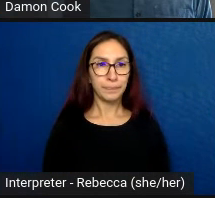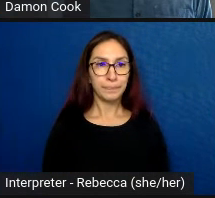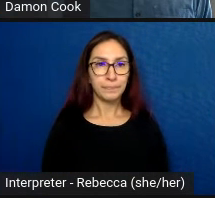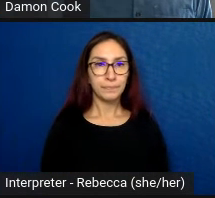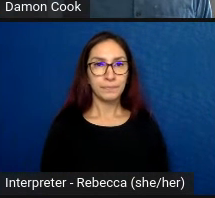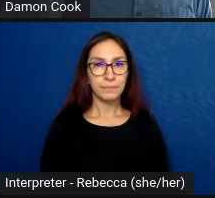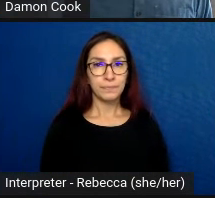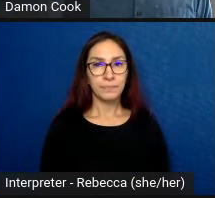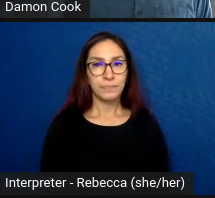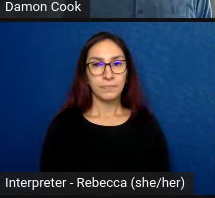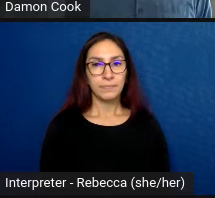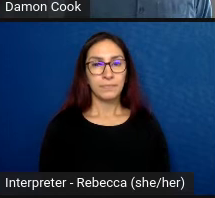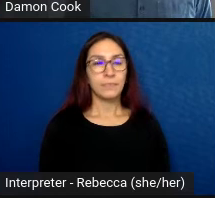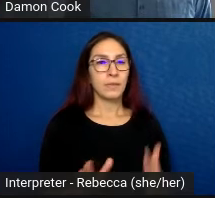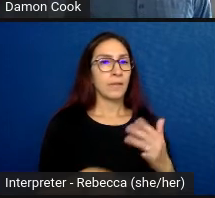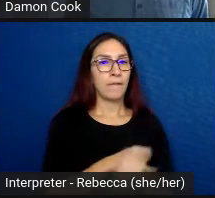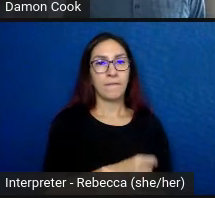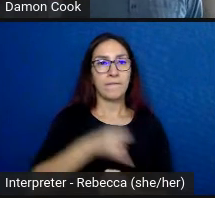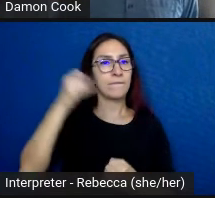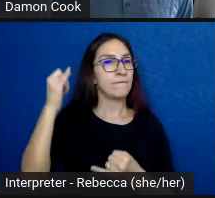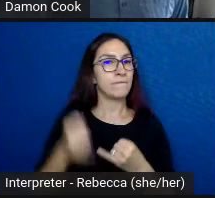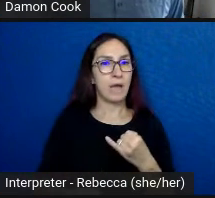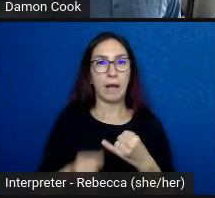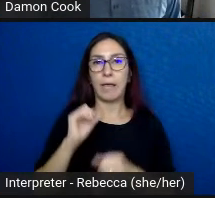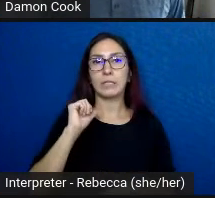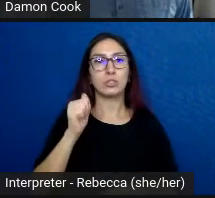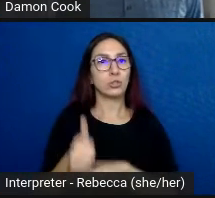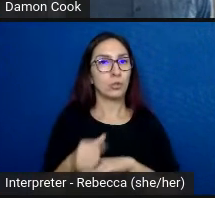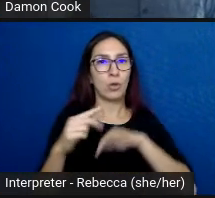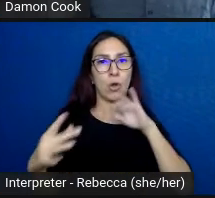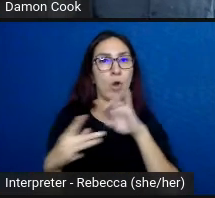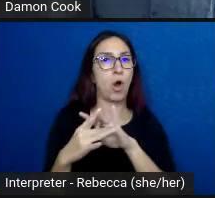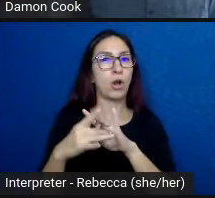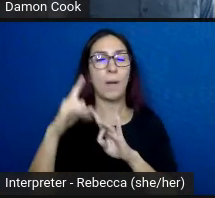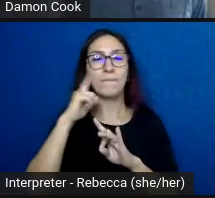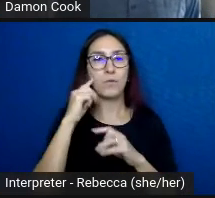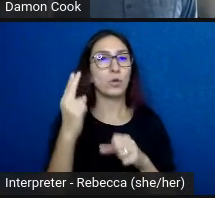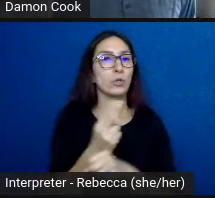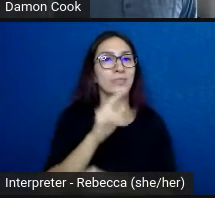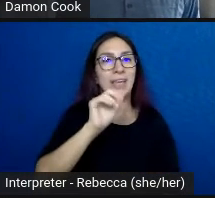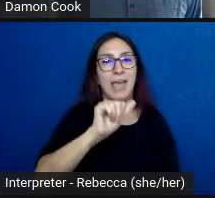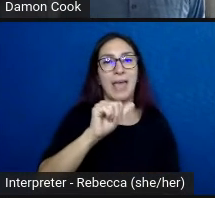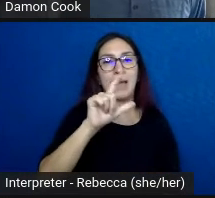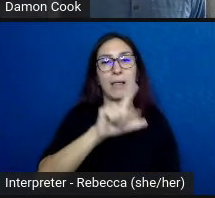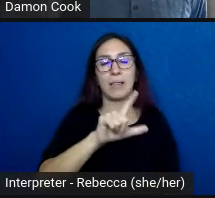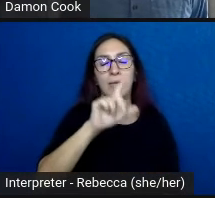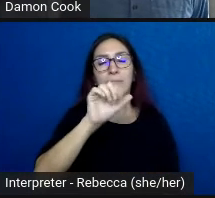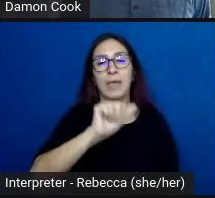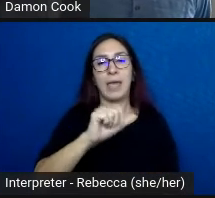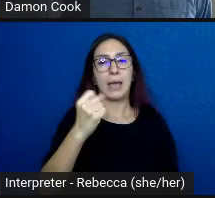To finalize the hookup for using the a11y dialog package, we'll need